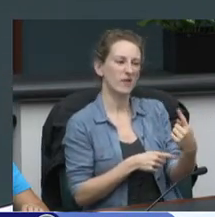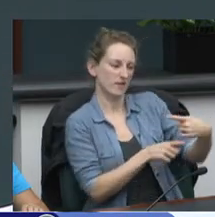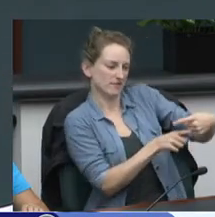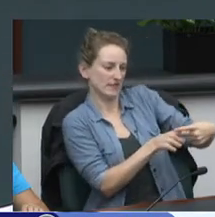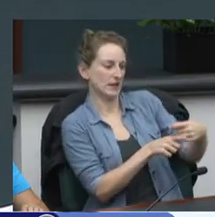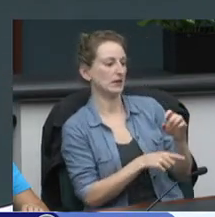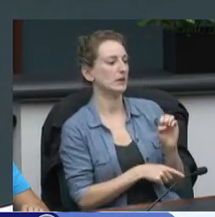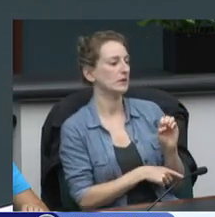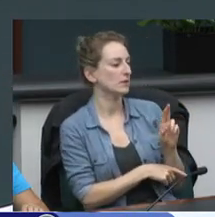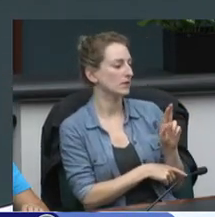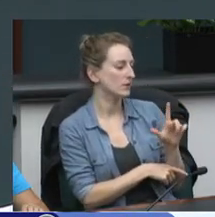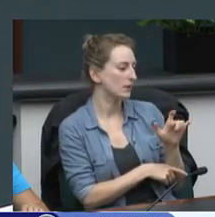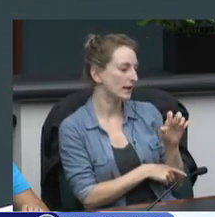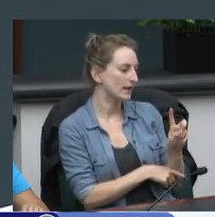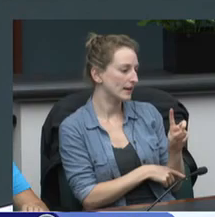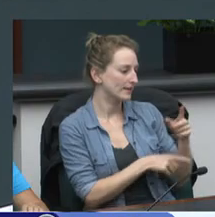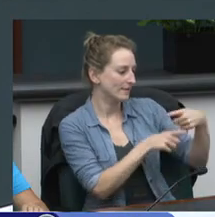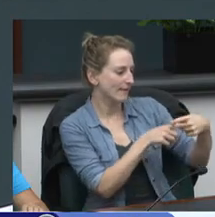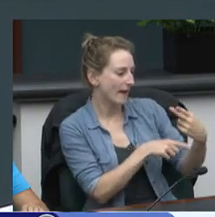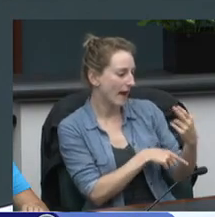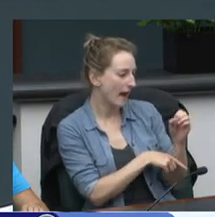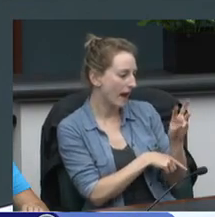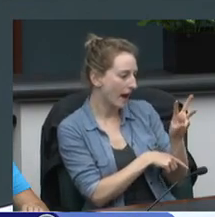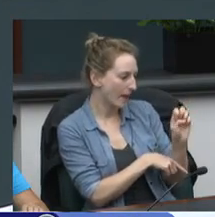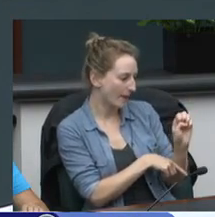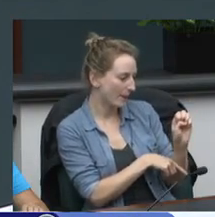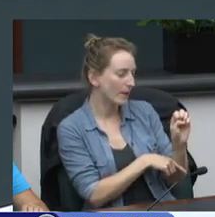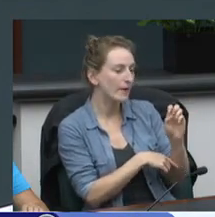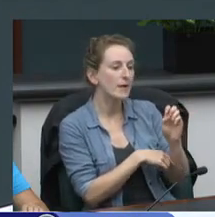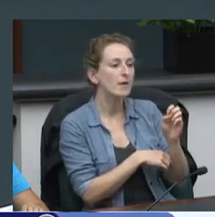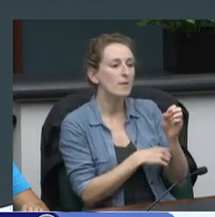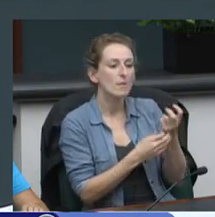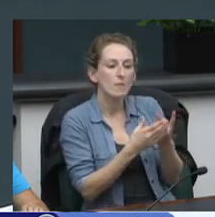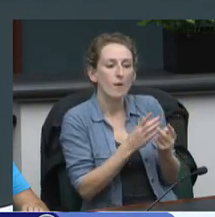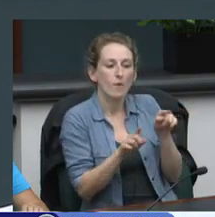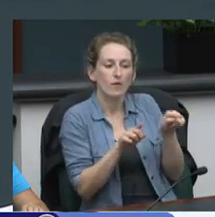case in the neighborhood we supported that they used the transparent fence